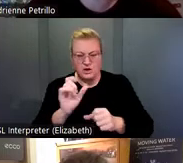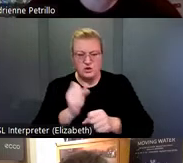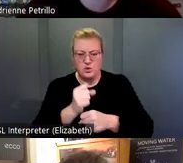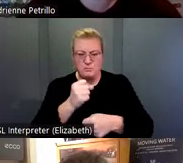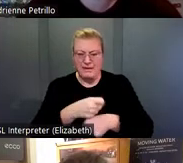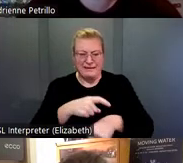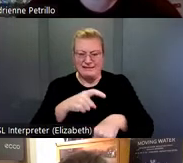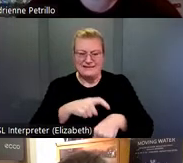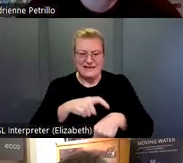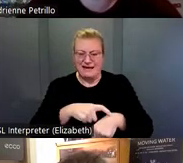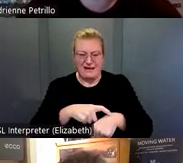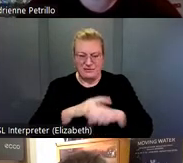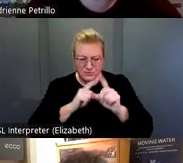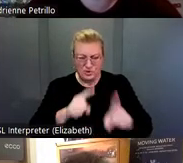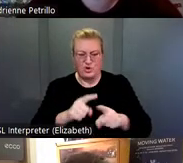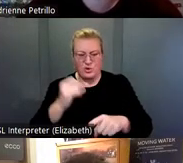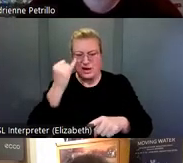How does it support your work?